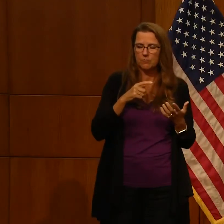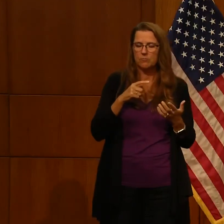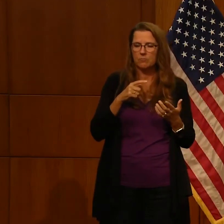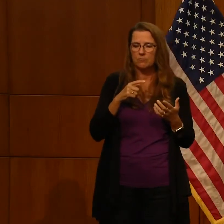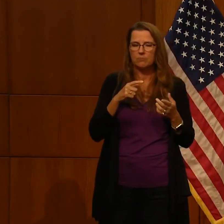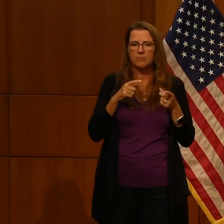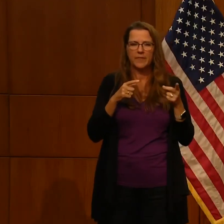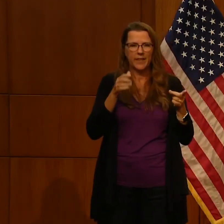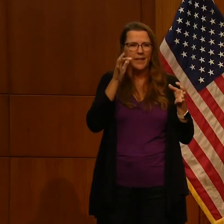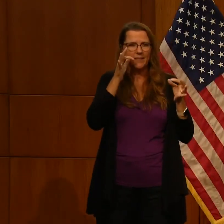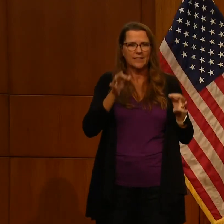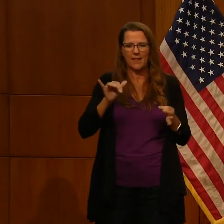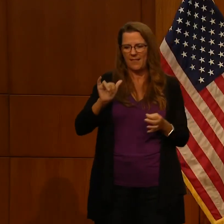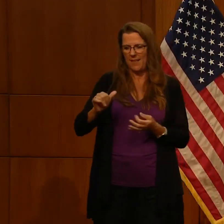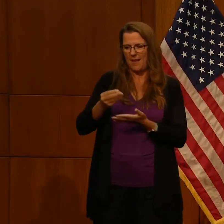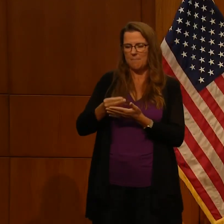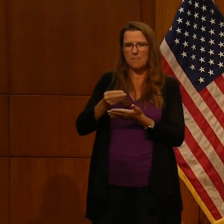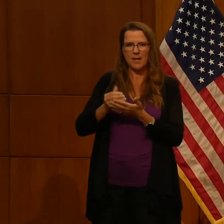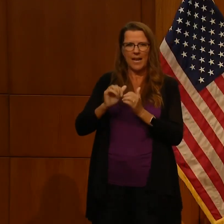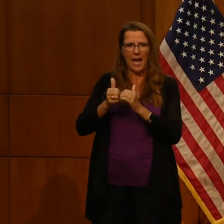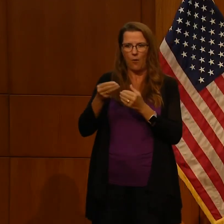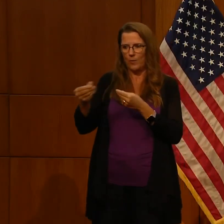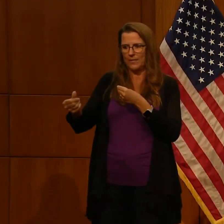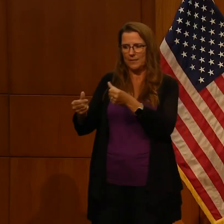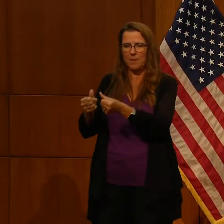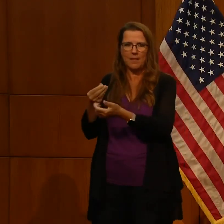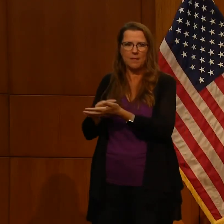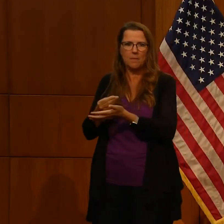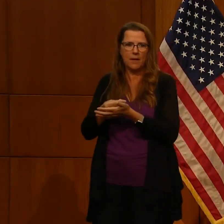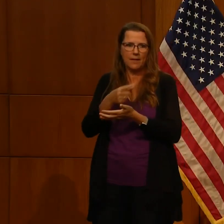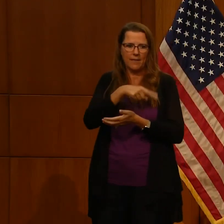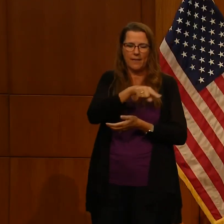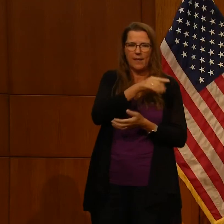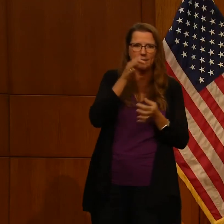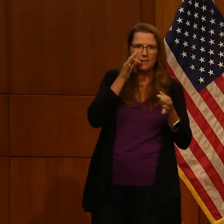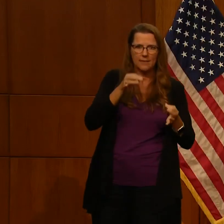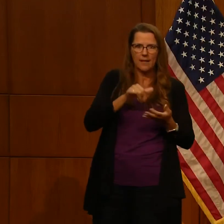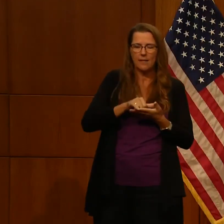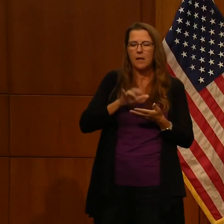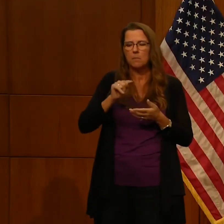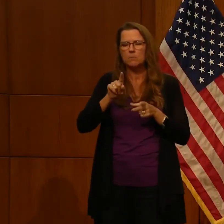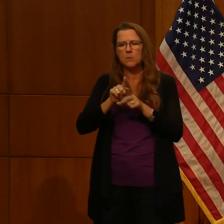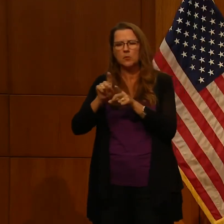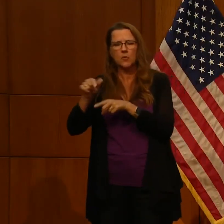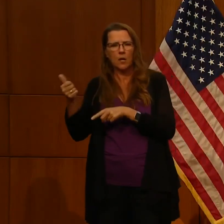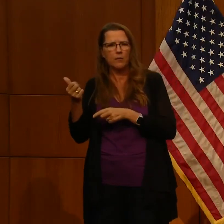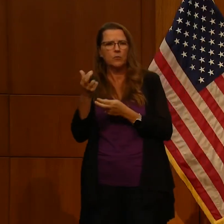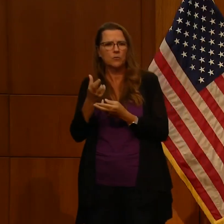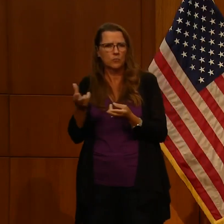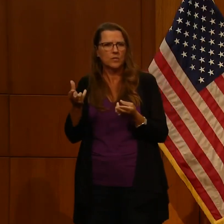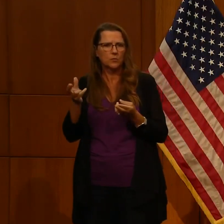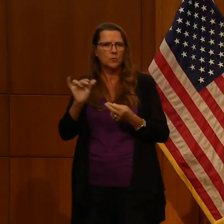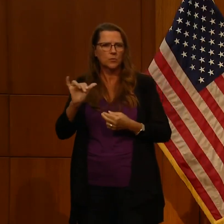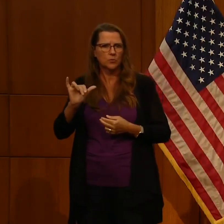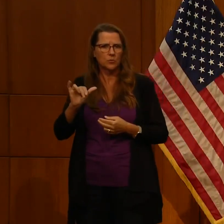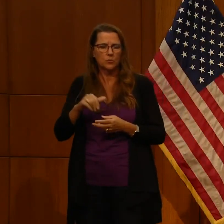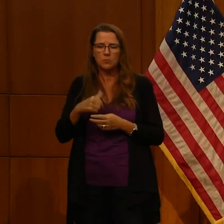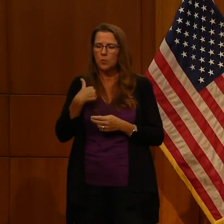LEGISLATURE, UM. YOU KNOW, THEY DECIDE HOW THAT MONEY IS SPENT.